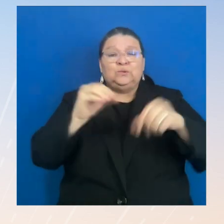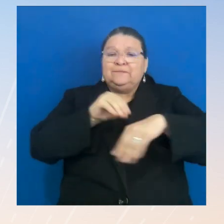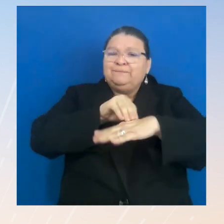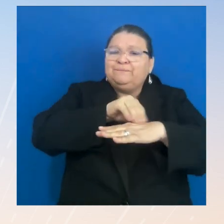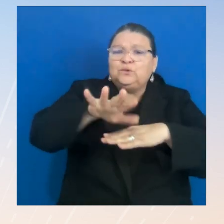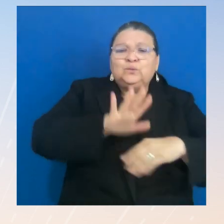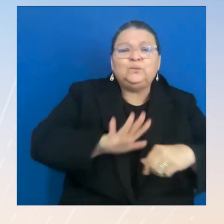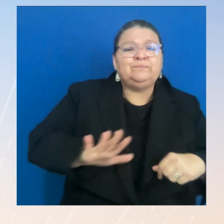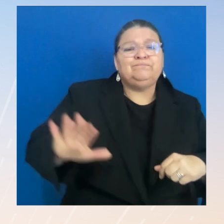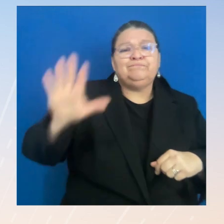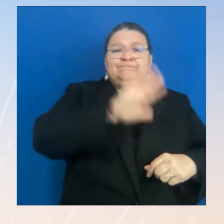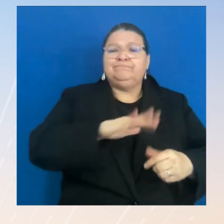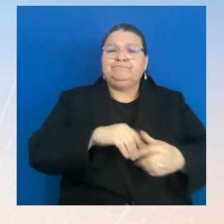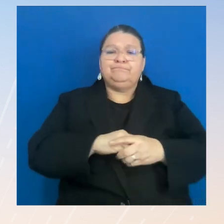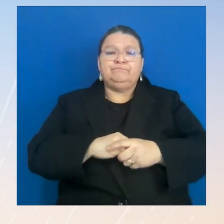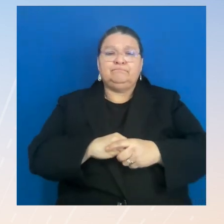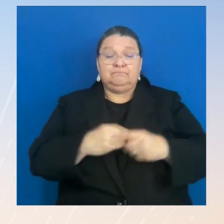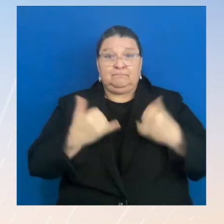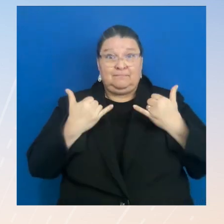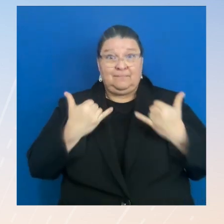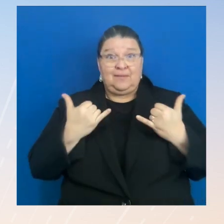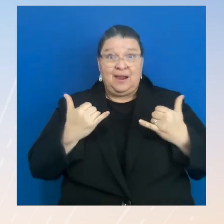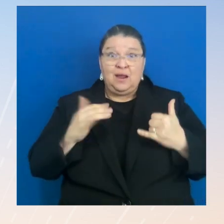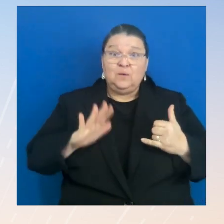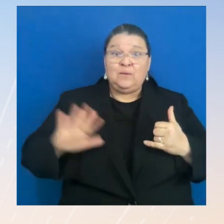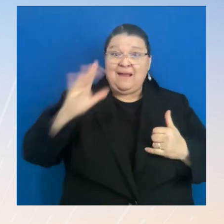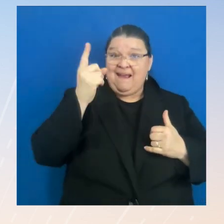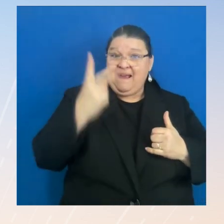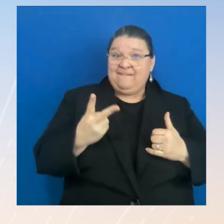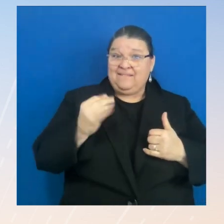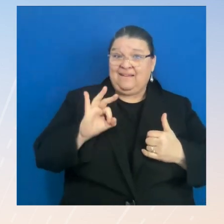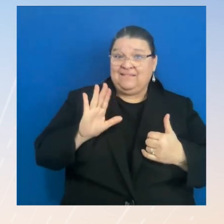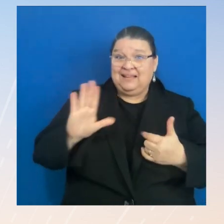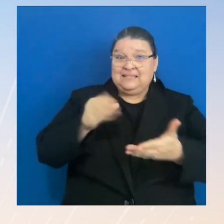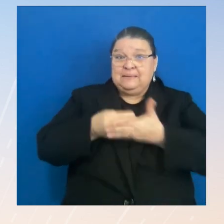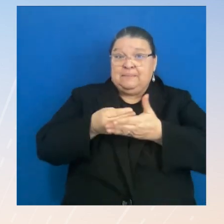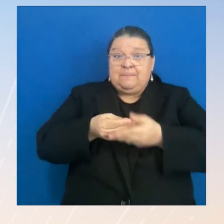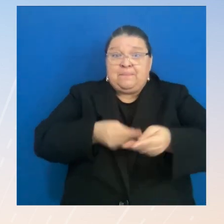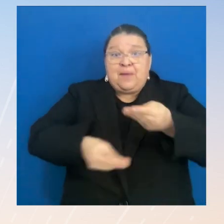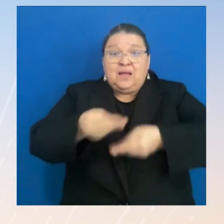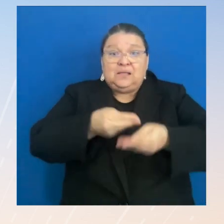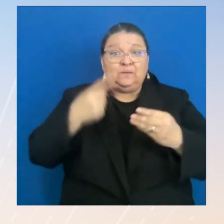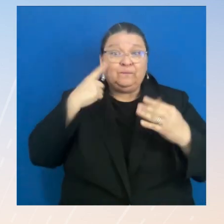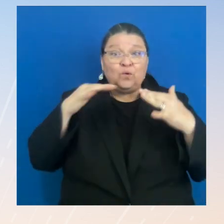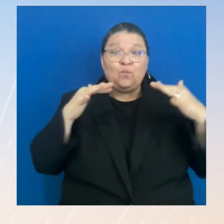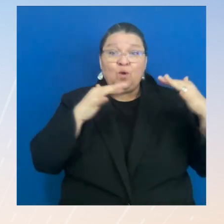You heard the finance minister confirm this just yesterday or the day before. He can't use these rainy-day funds